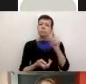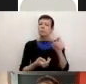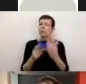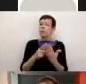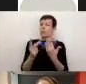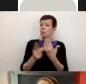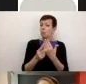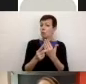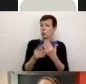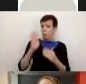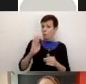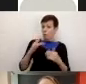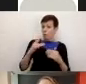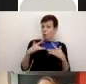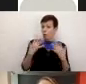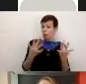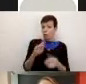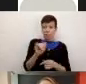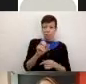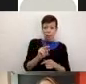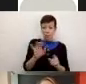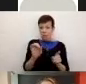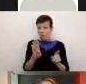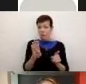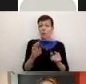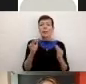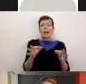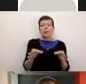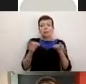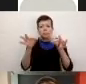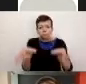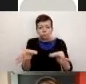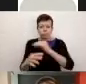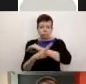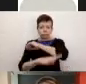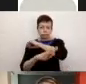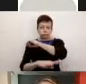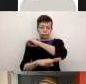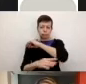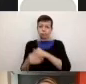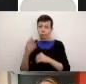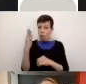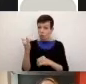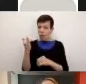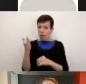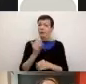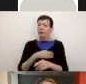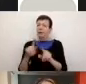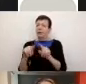run in the fall. The intention of the timeline shift is to allow our team to work with Sable on outreach